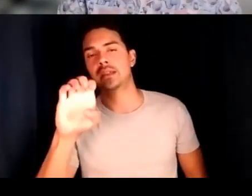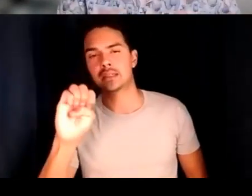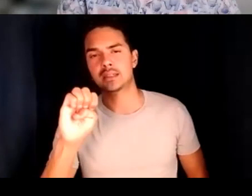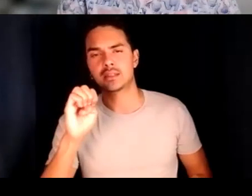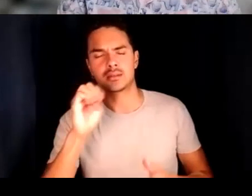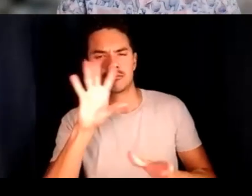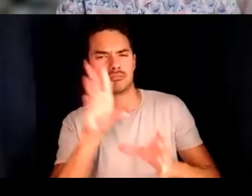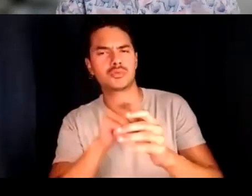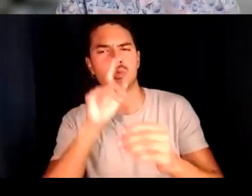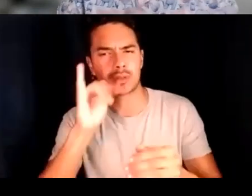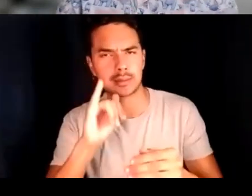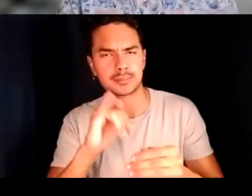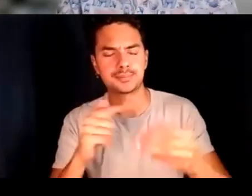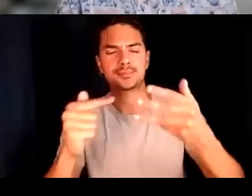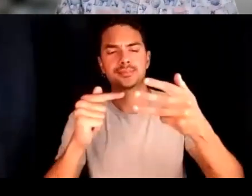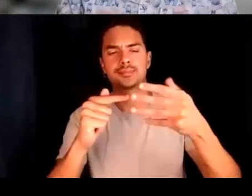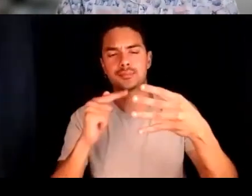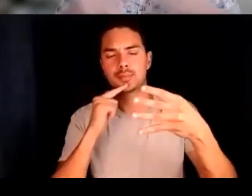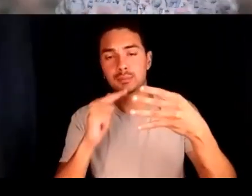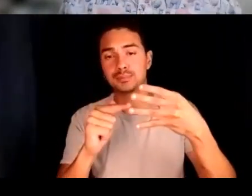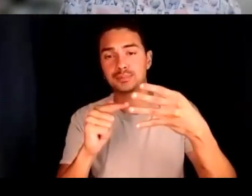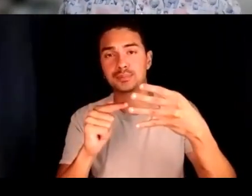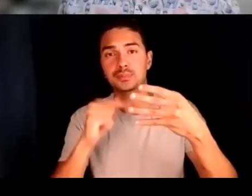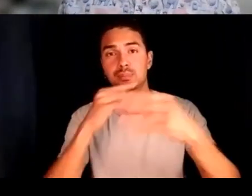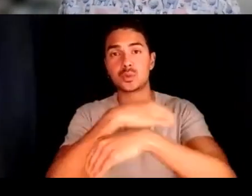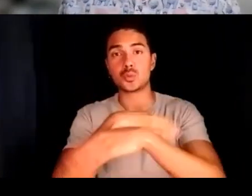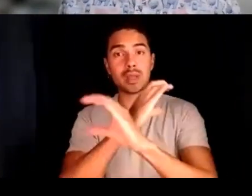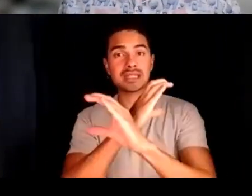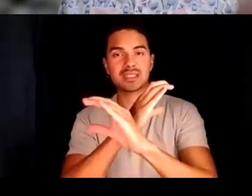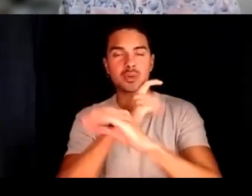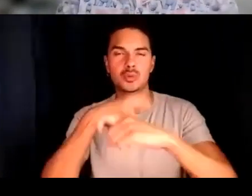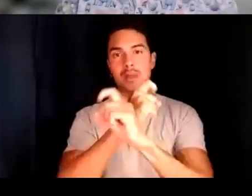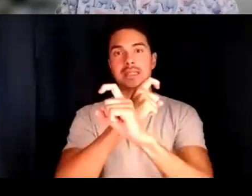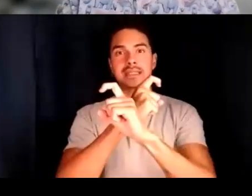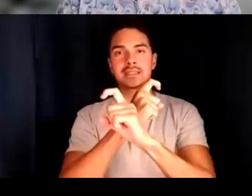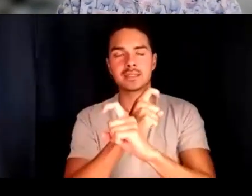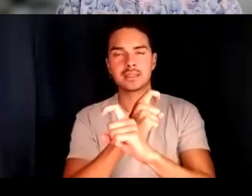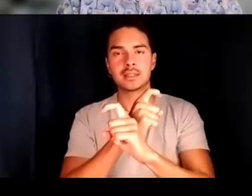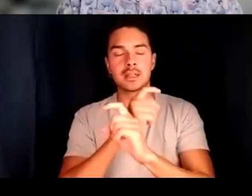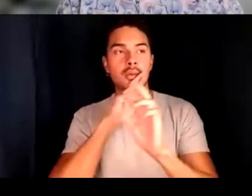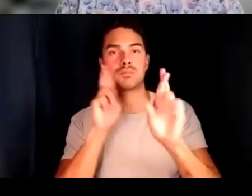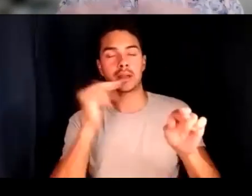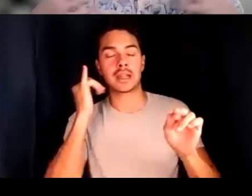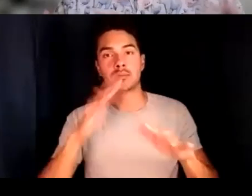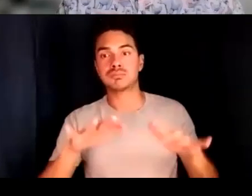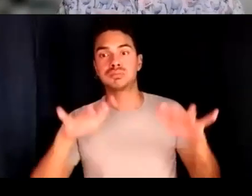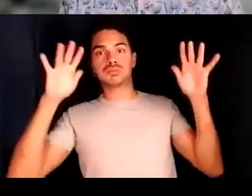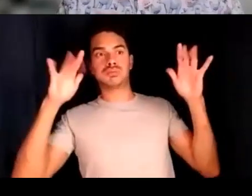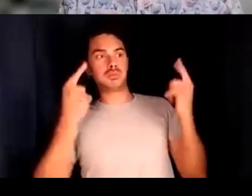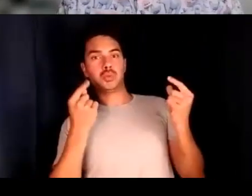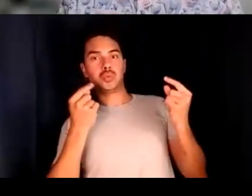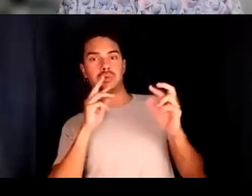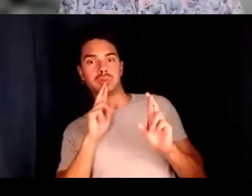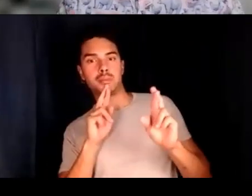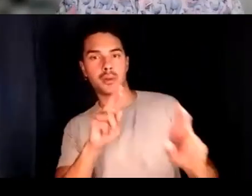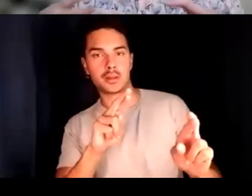at responding to crises and where you can learn more. Again, this will be an introduction,